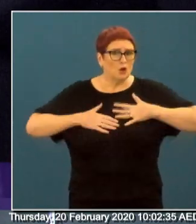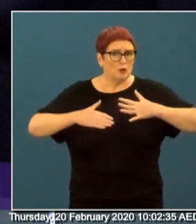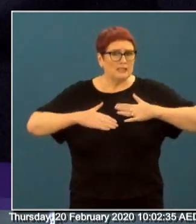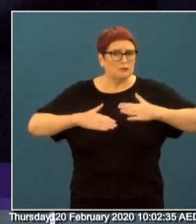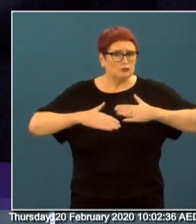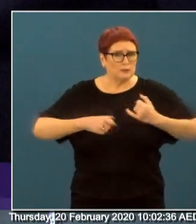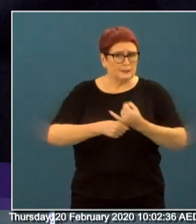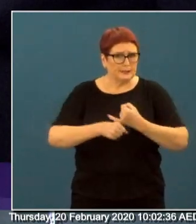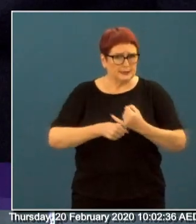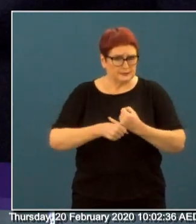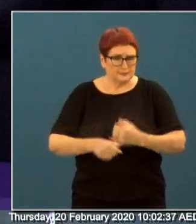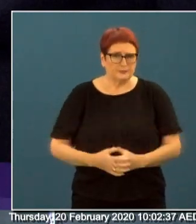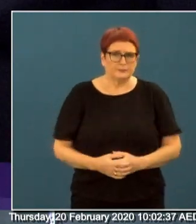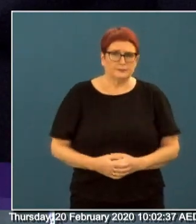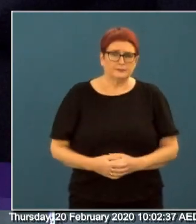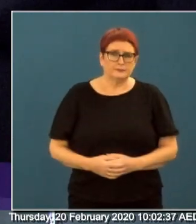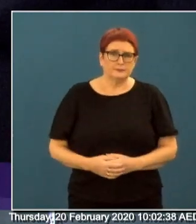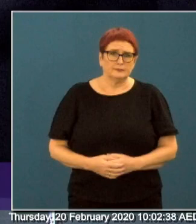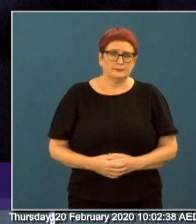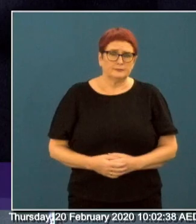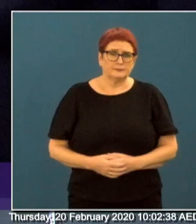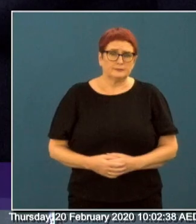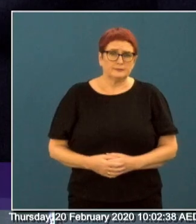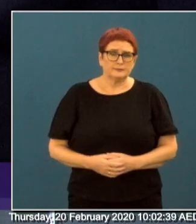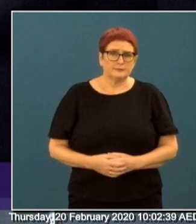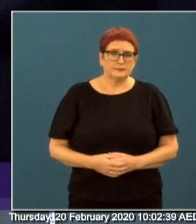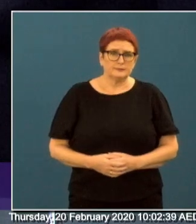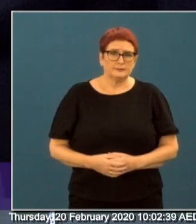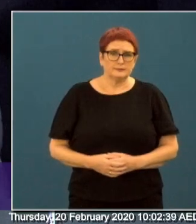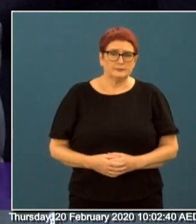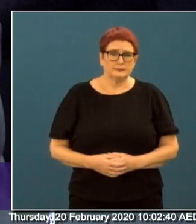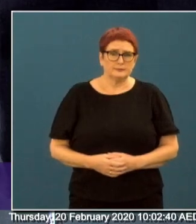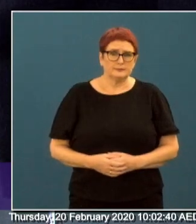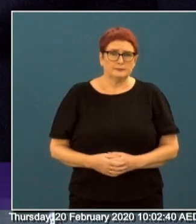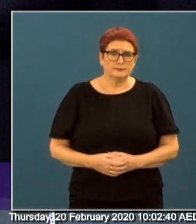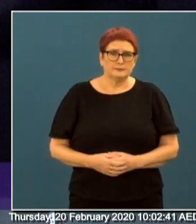but also a strange discipline called clinical epidemiology,